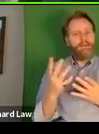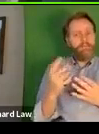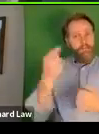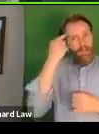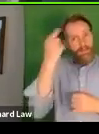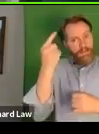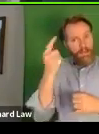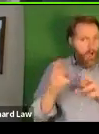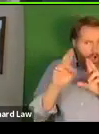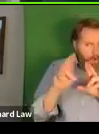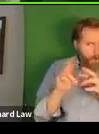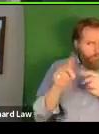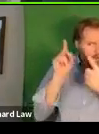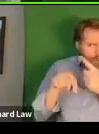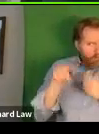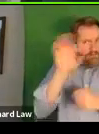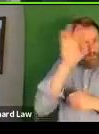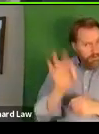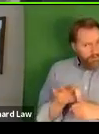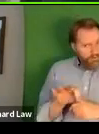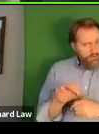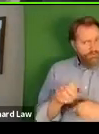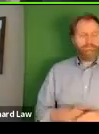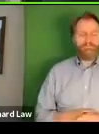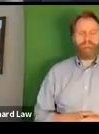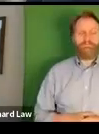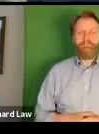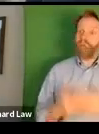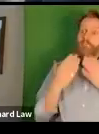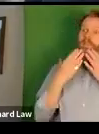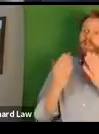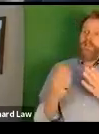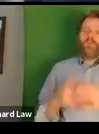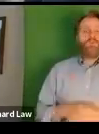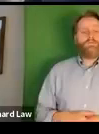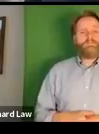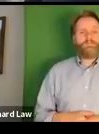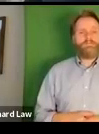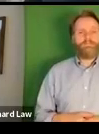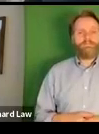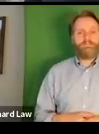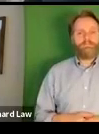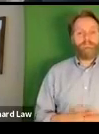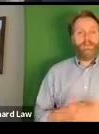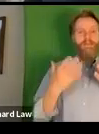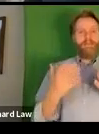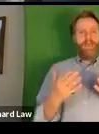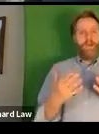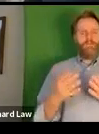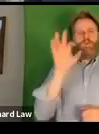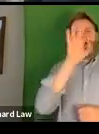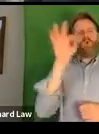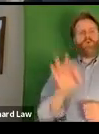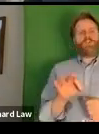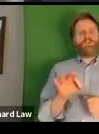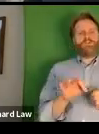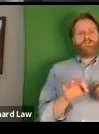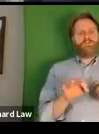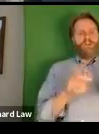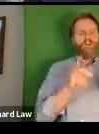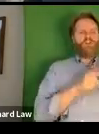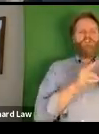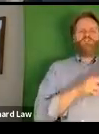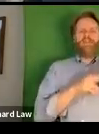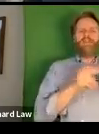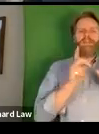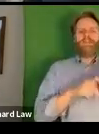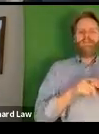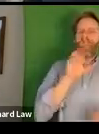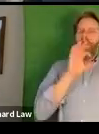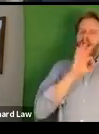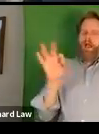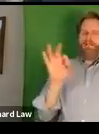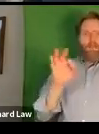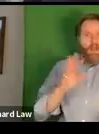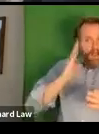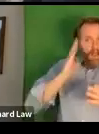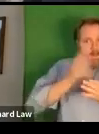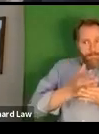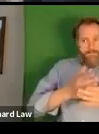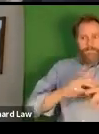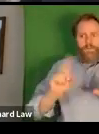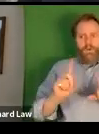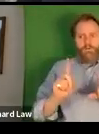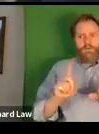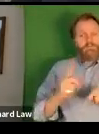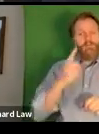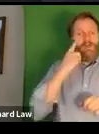question David. Thanks Steve that's helpful okay Jackie then Jenny Howells -Brown asks is it true we cannot claim the allowance for working from home in